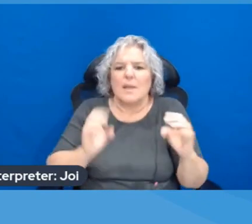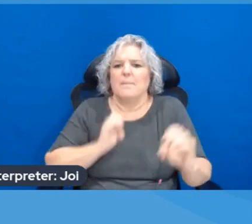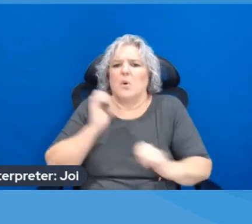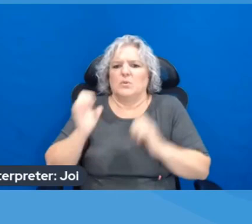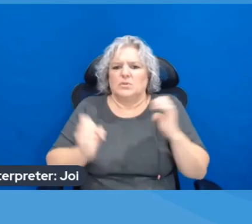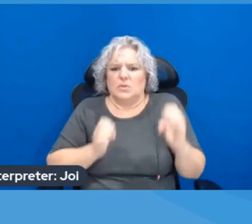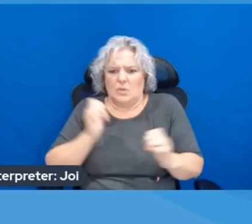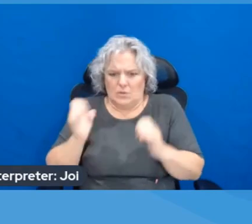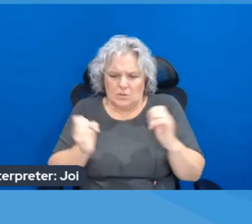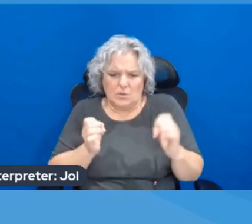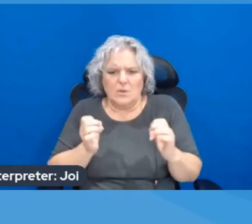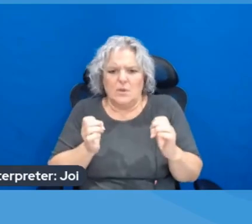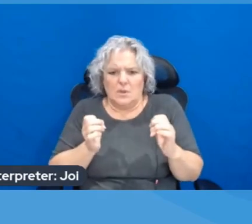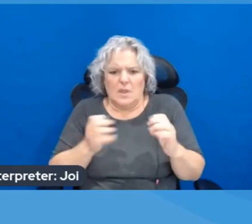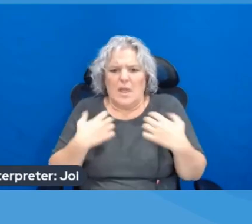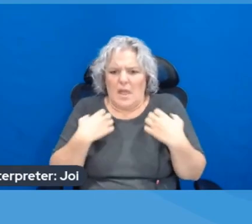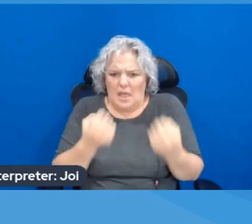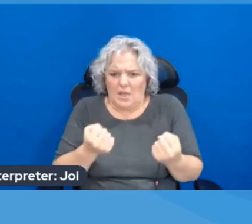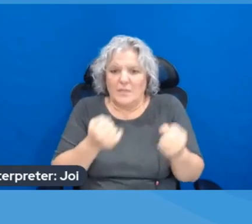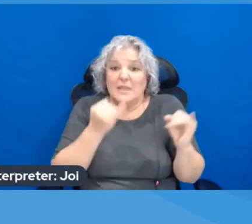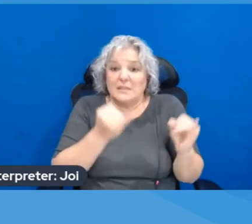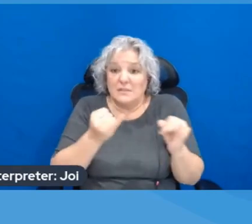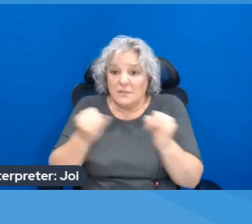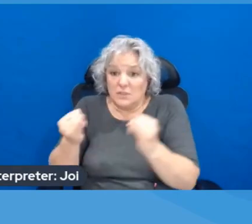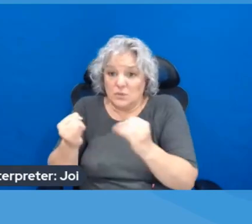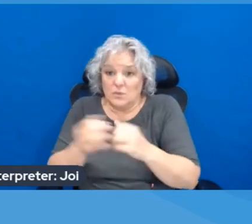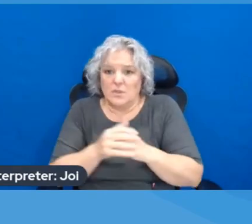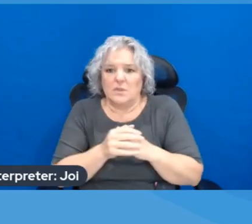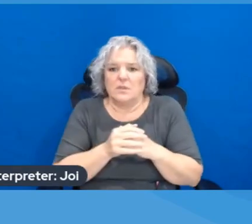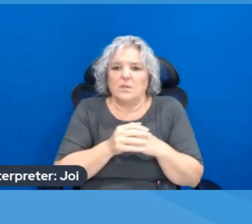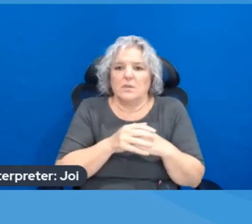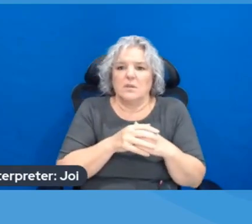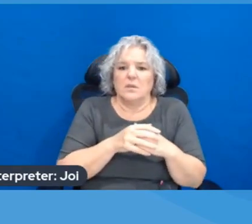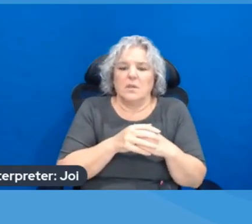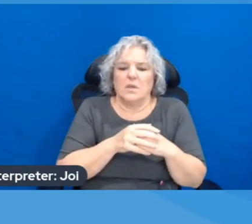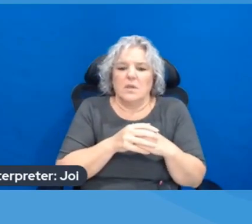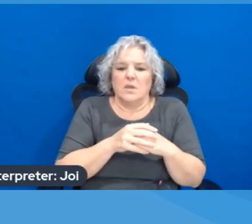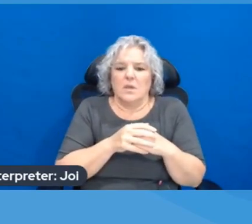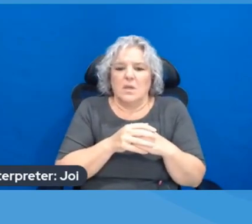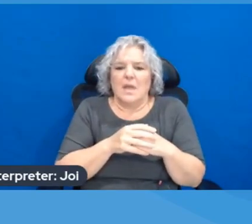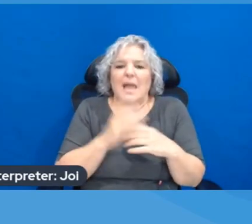at both the individual level as well as the organizational health level.